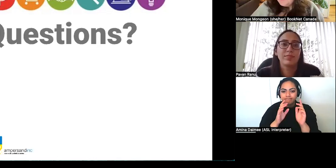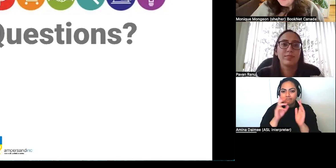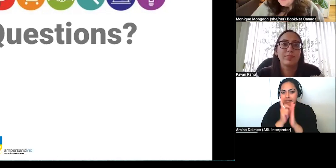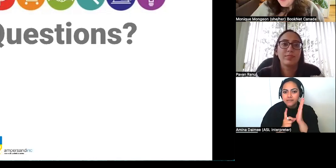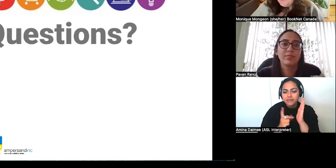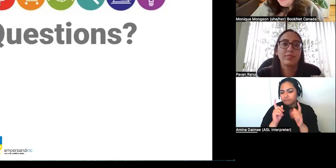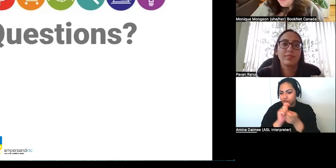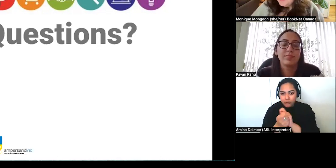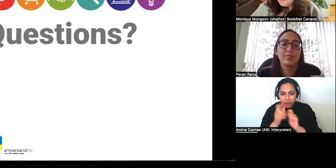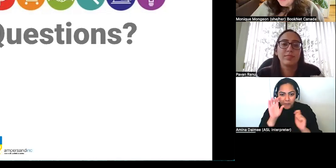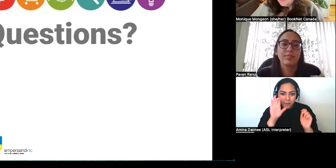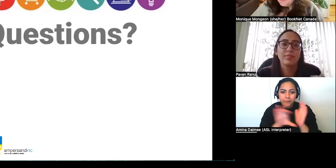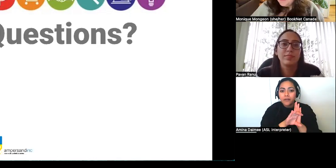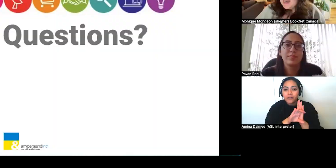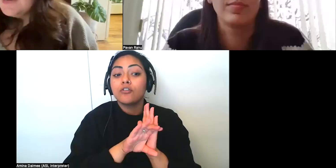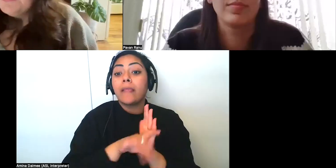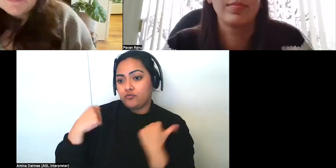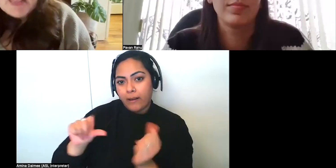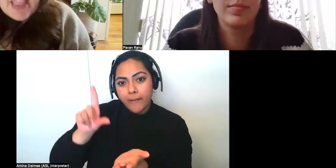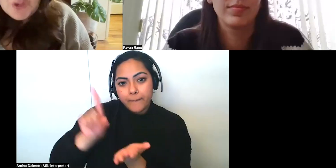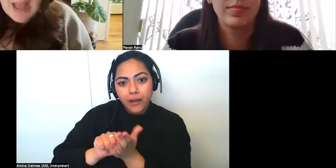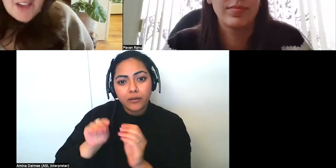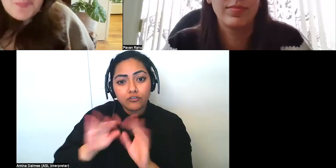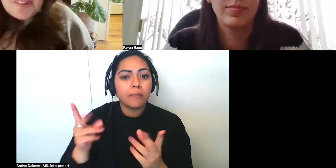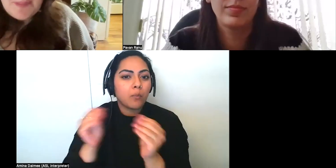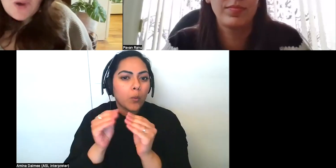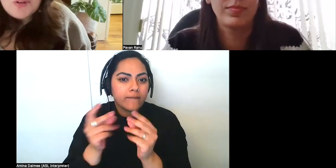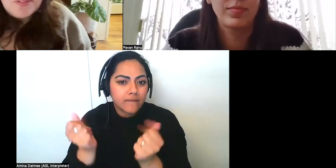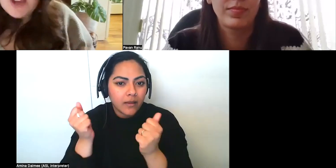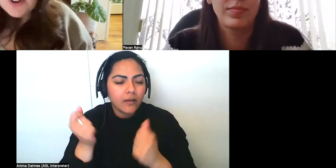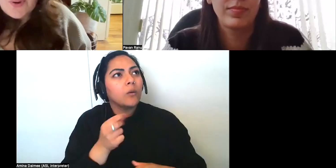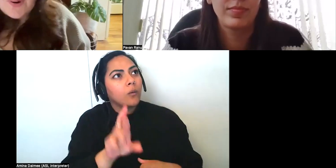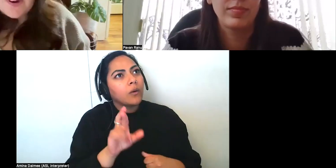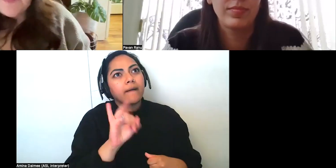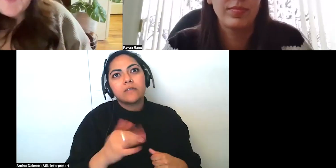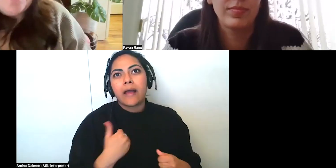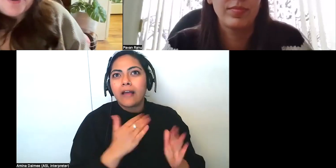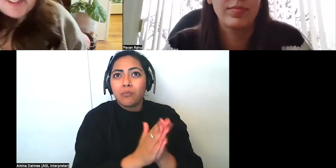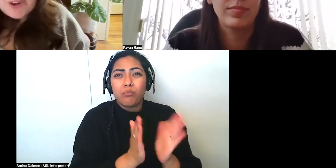I'm just gonna stop my SlideShare here. If you have books about Cluttercore or about embracing